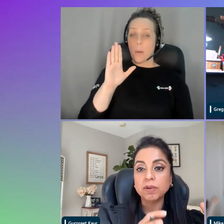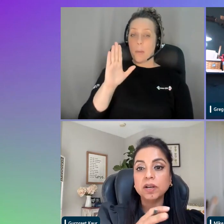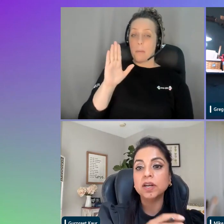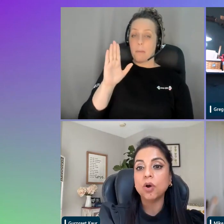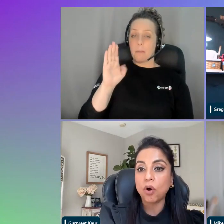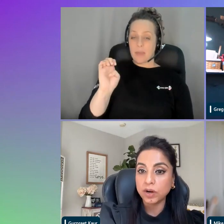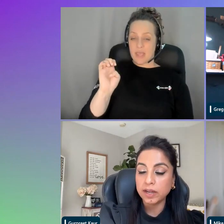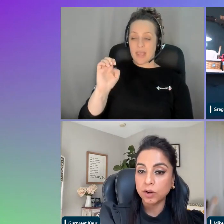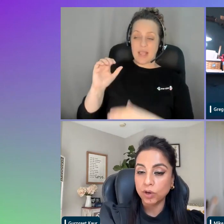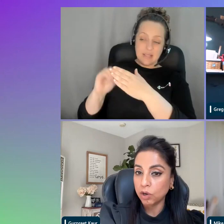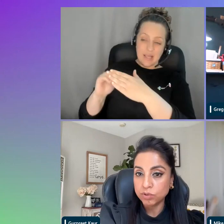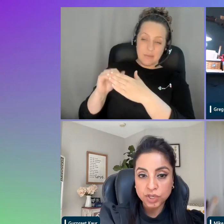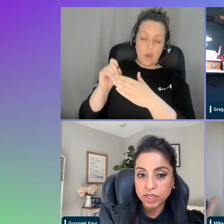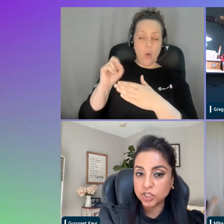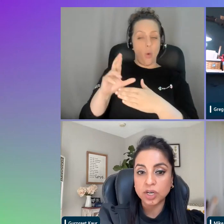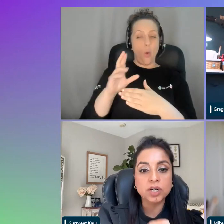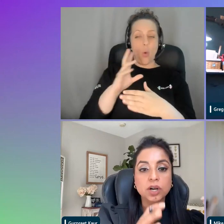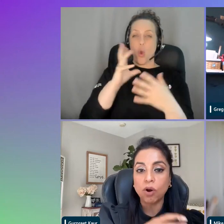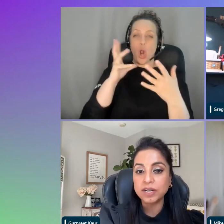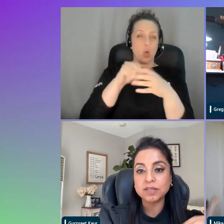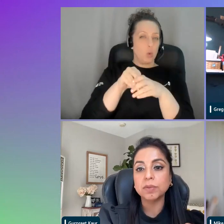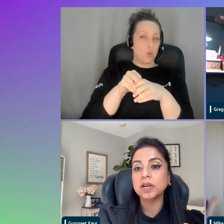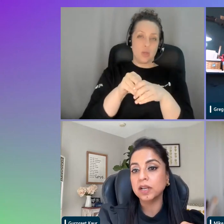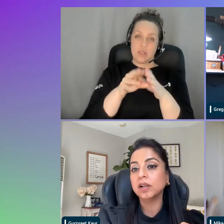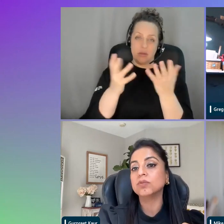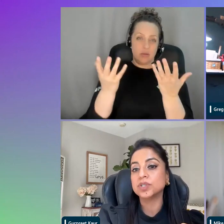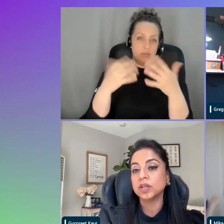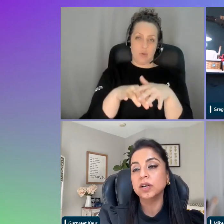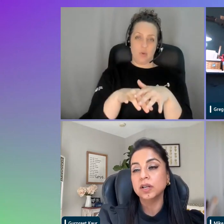accessibility or inclusion in general or disability inclusion.